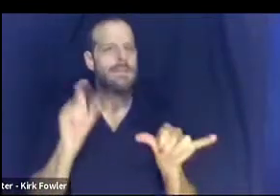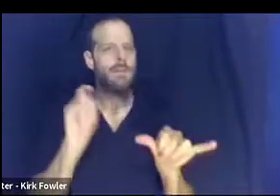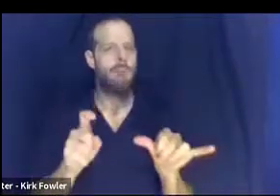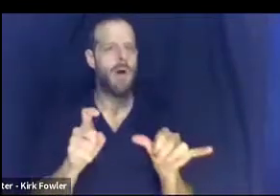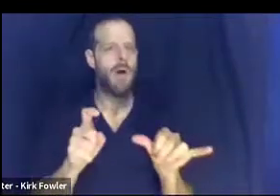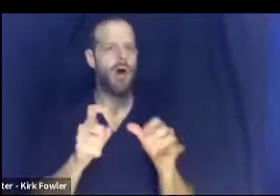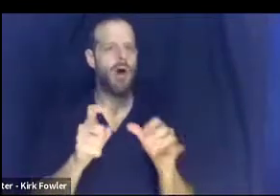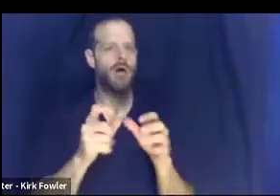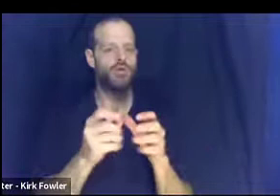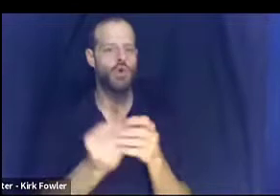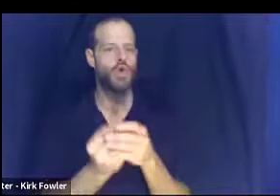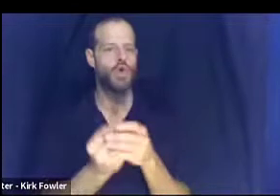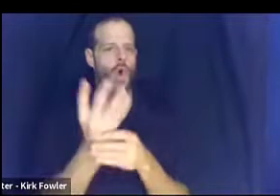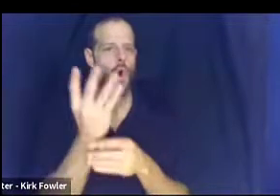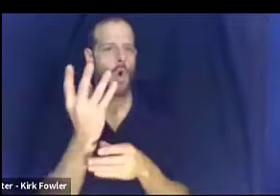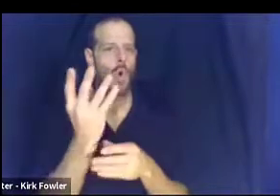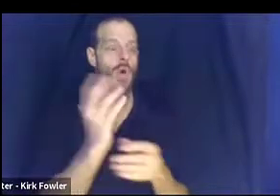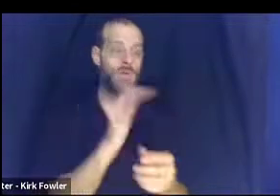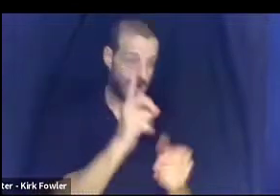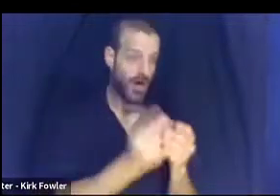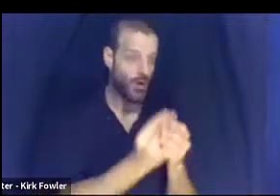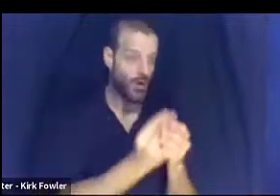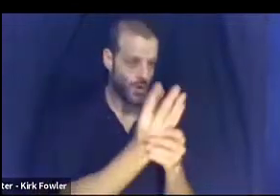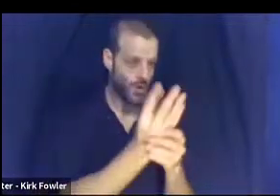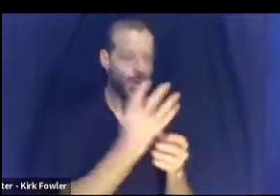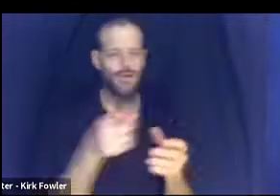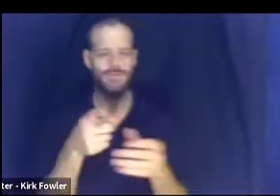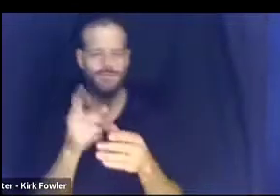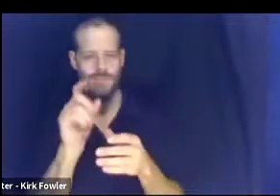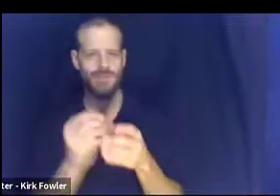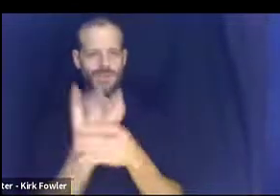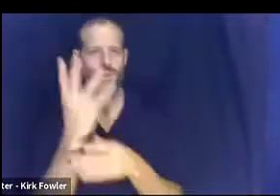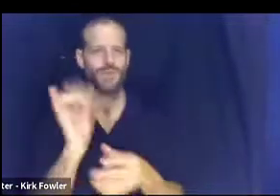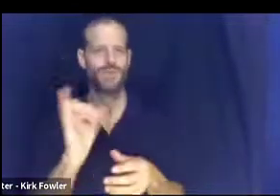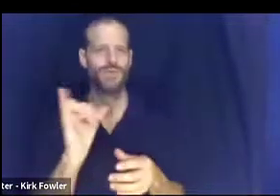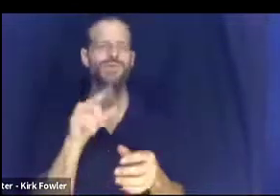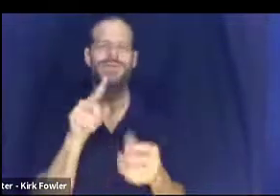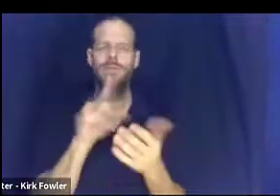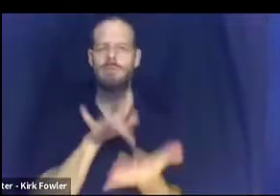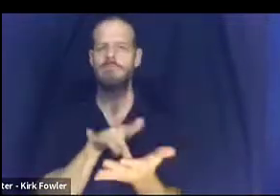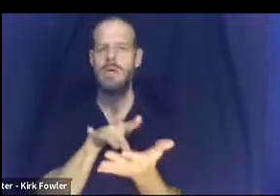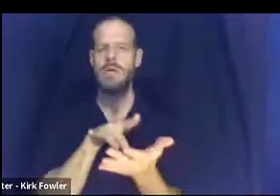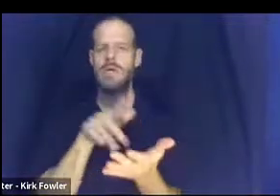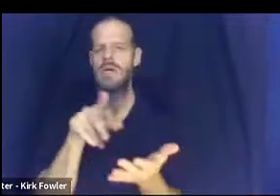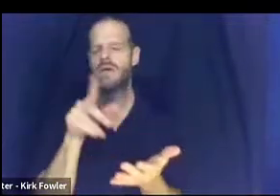That child was a phase two, was mid to late phase two concrete communicator.